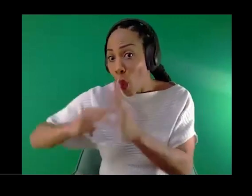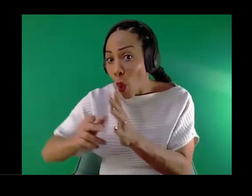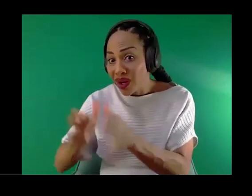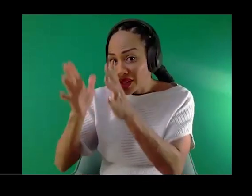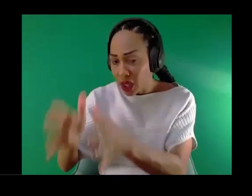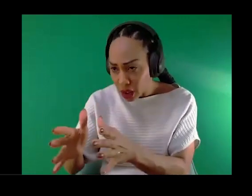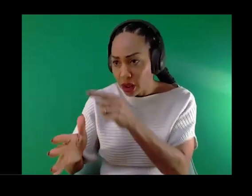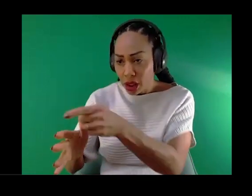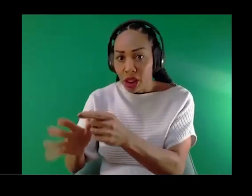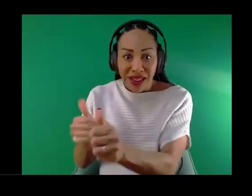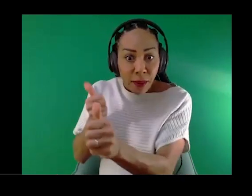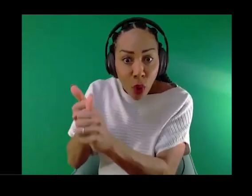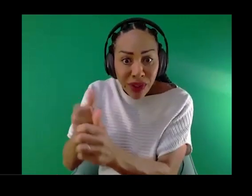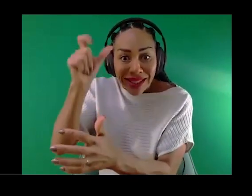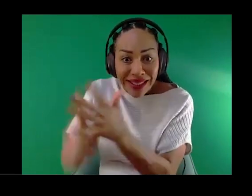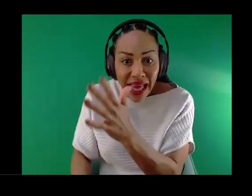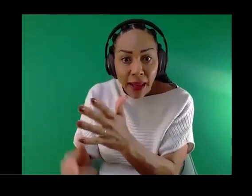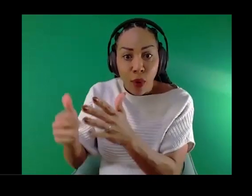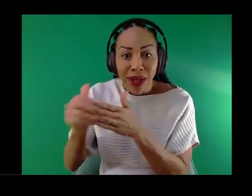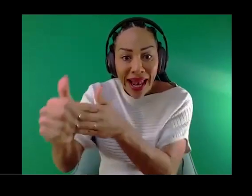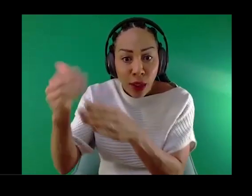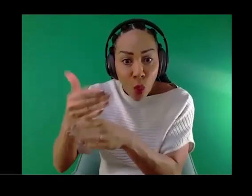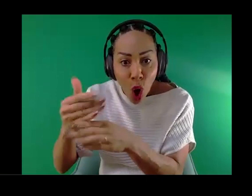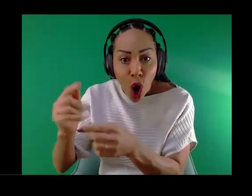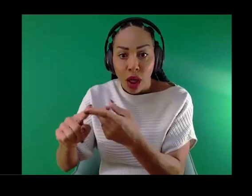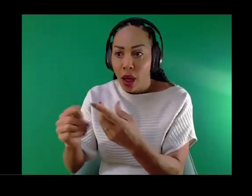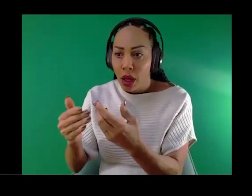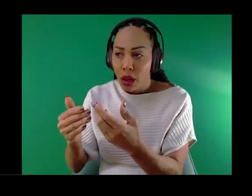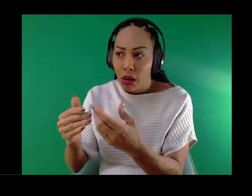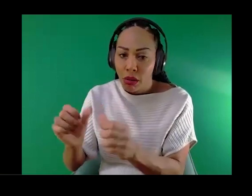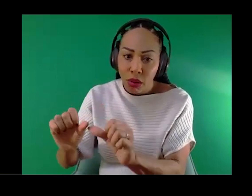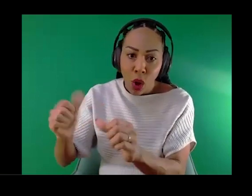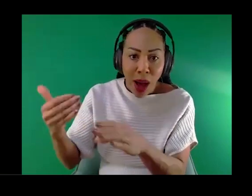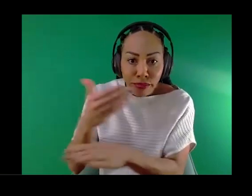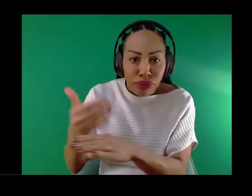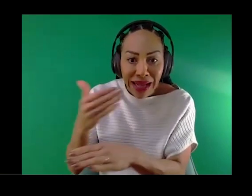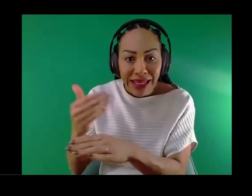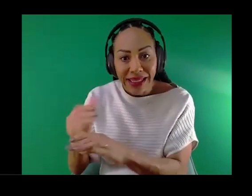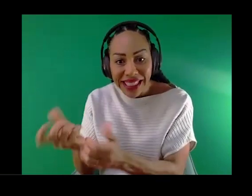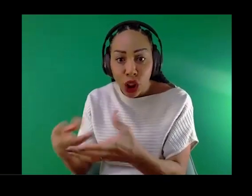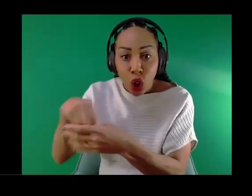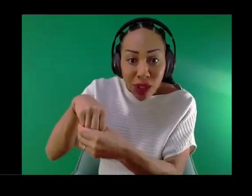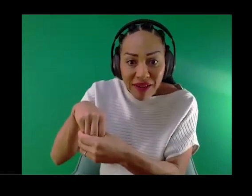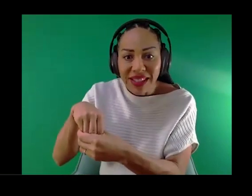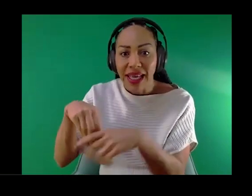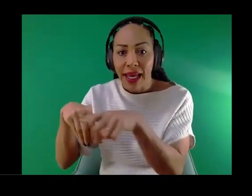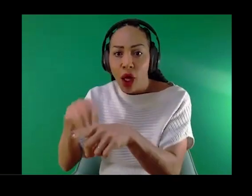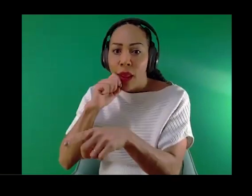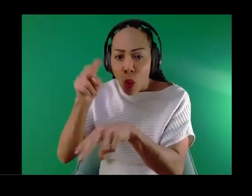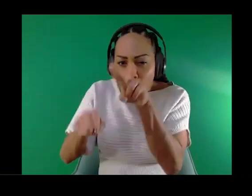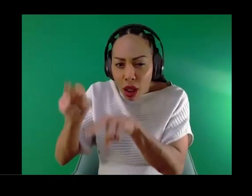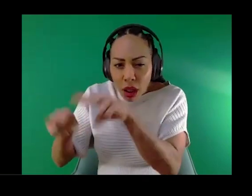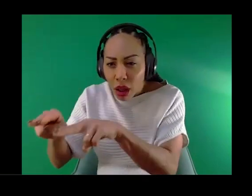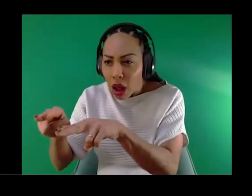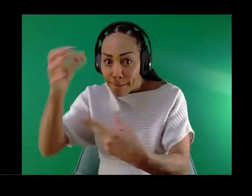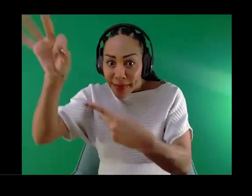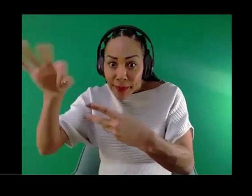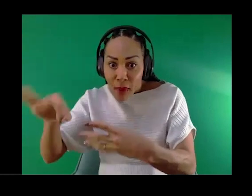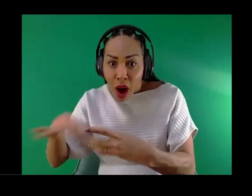disabled led work they will be uh they will be marked by 60 points out of a total of 100 the